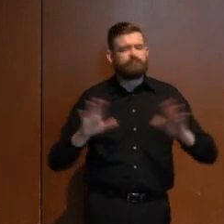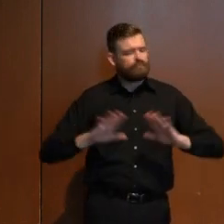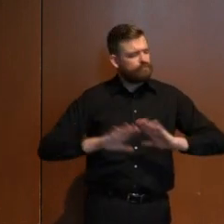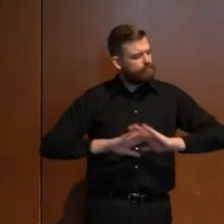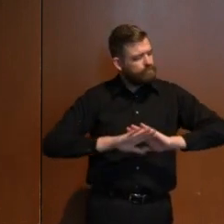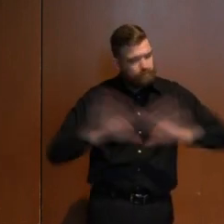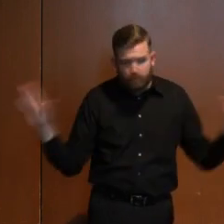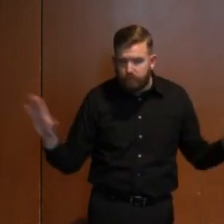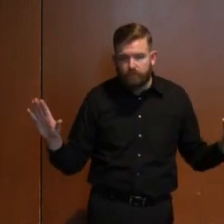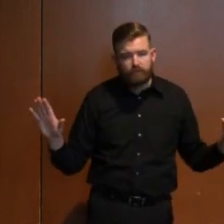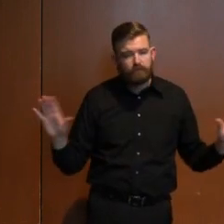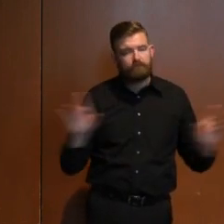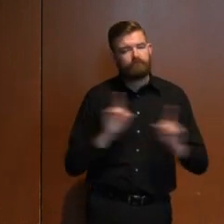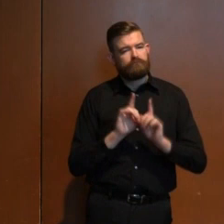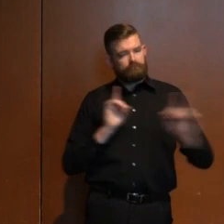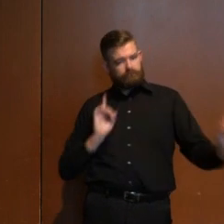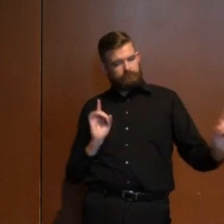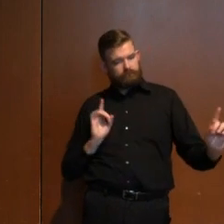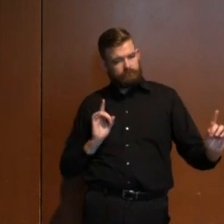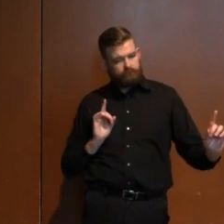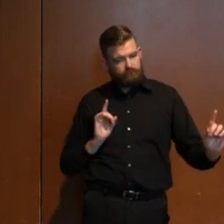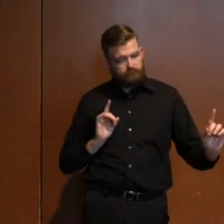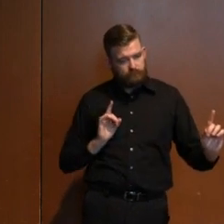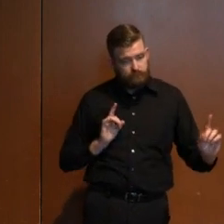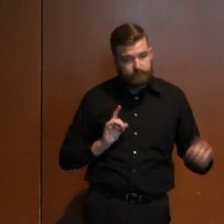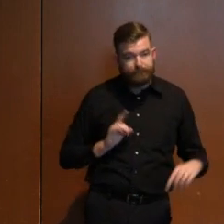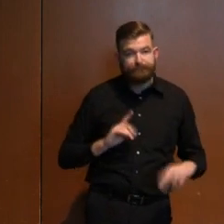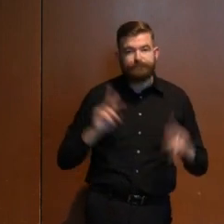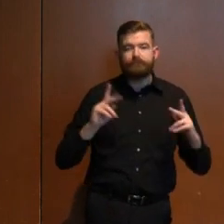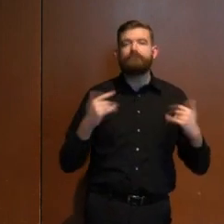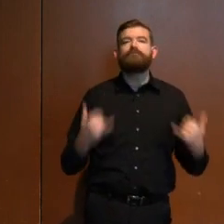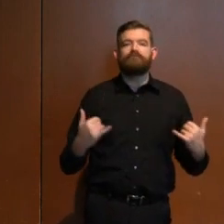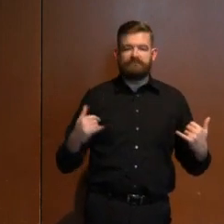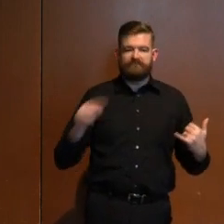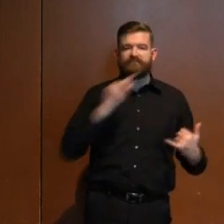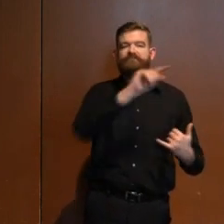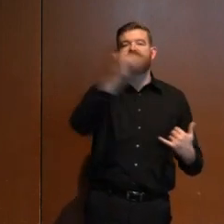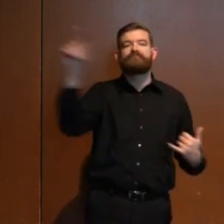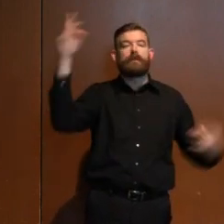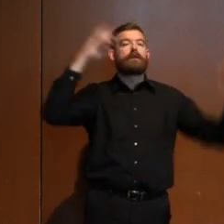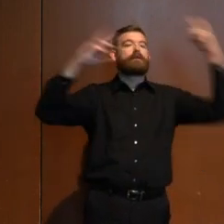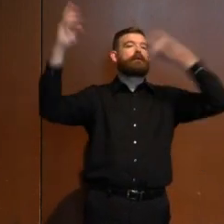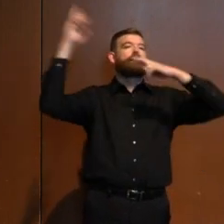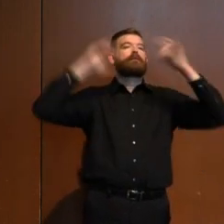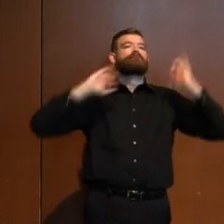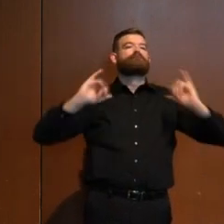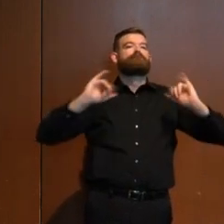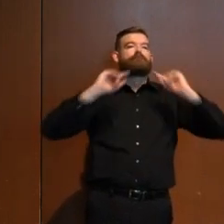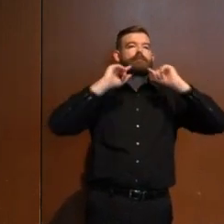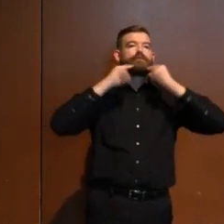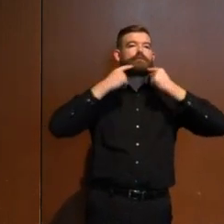THEY MONITOR THEMSELVES AND BEHAVE AND DON'T GATHER AND KEEP THEIR SOCIAL DISTANCE.